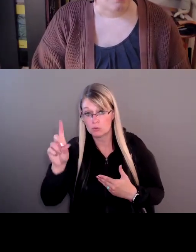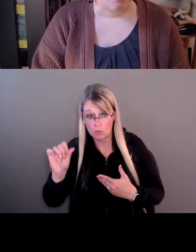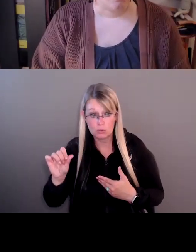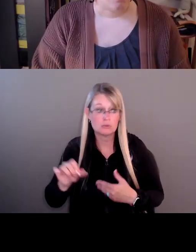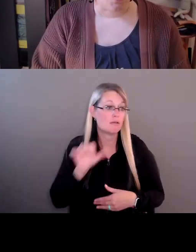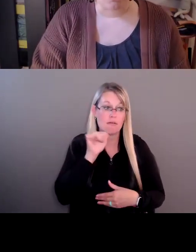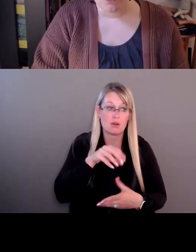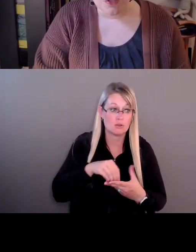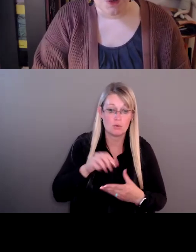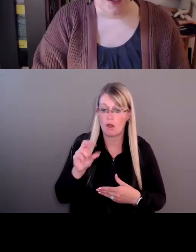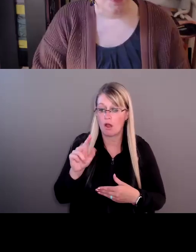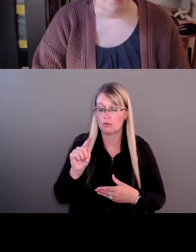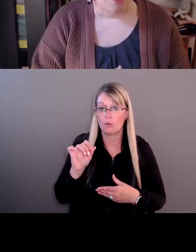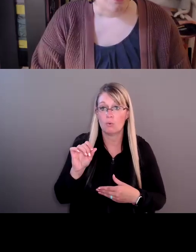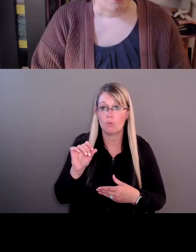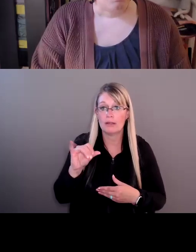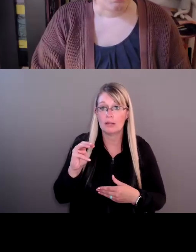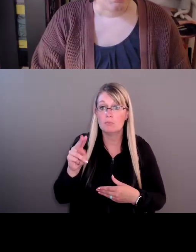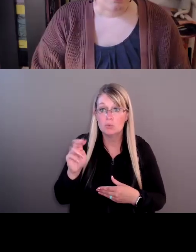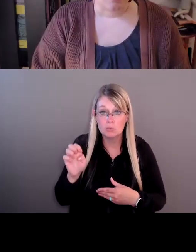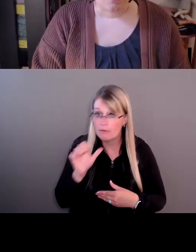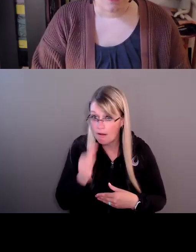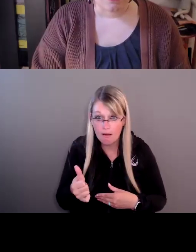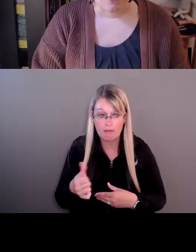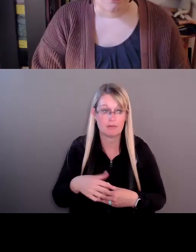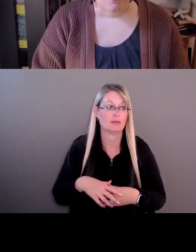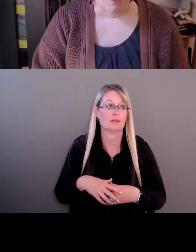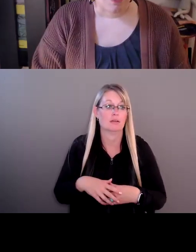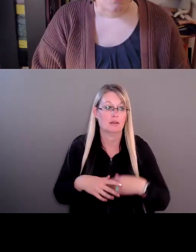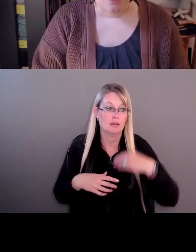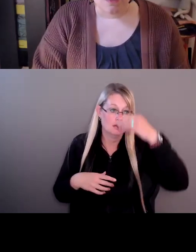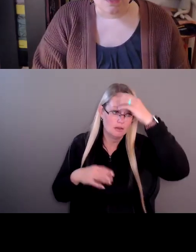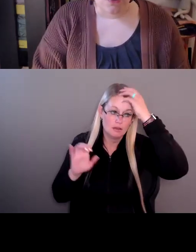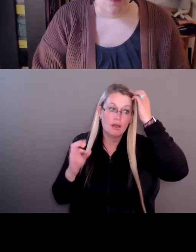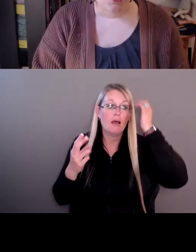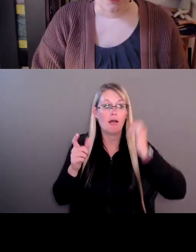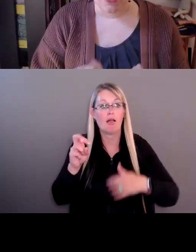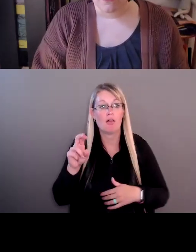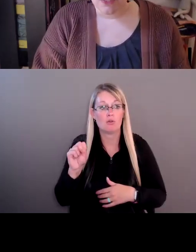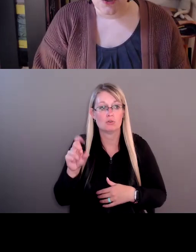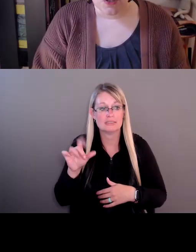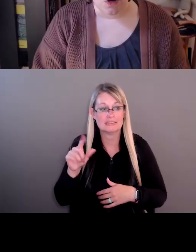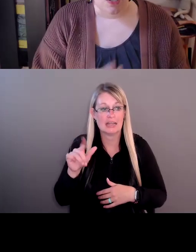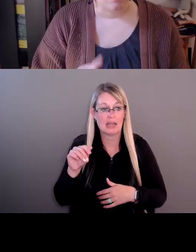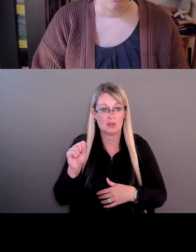not include autoimmune disorders. It does not include things like a connective tissue disorder,